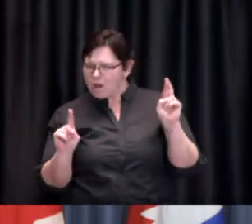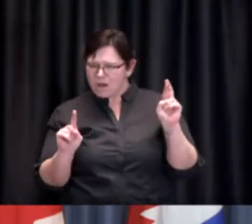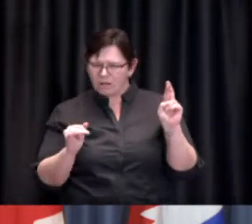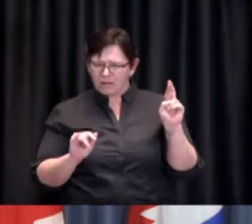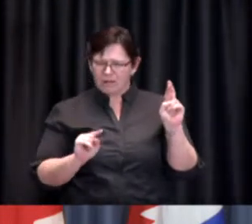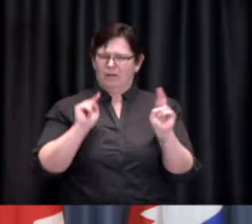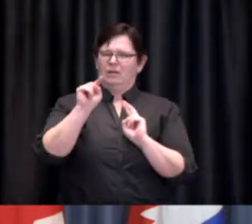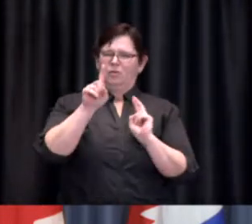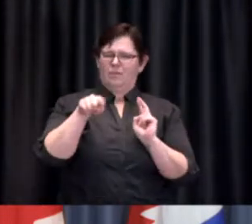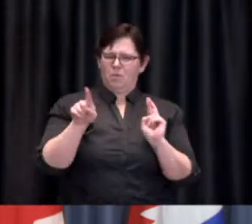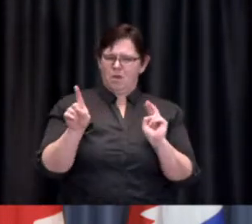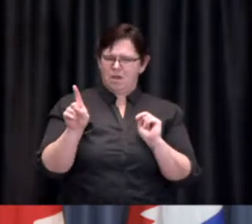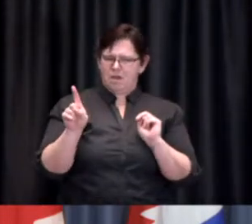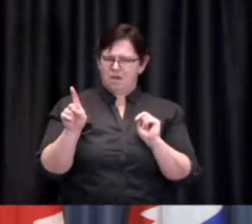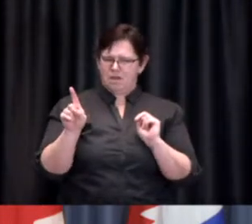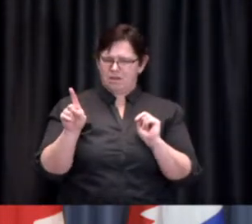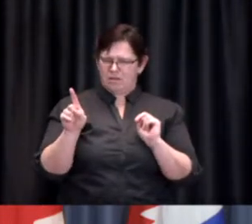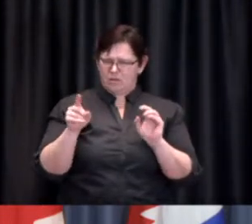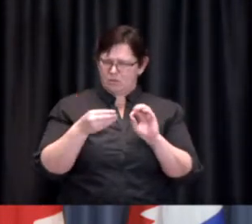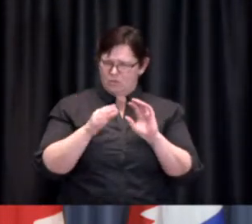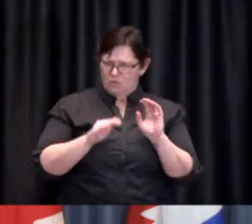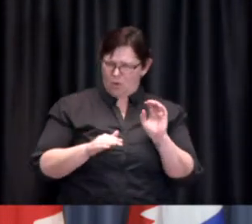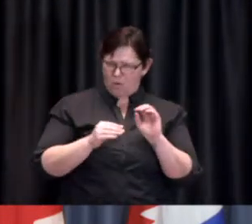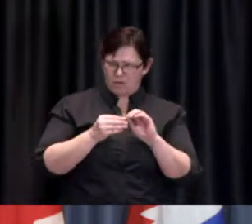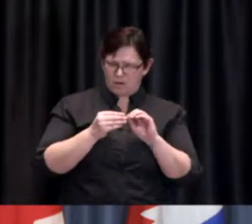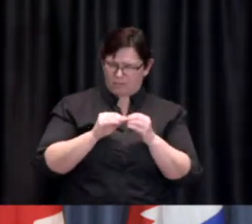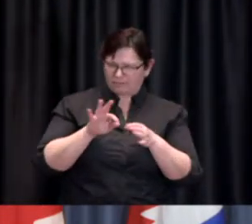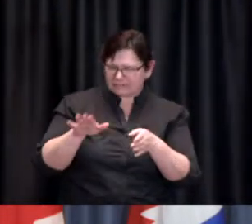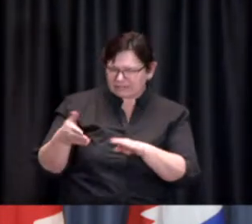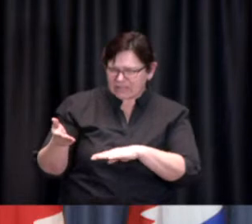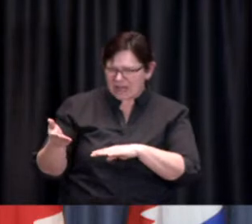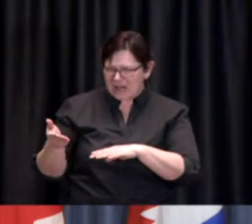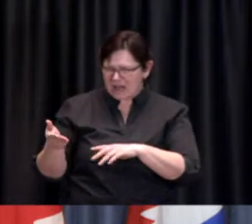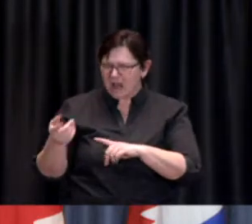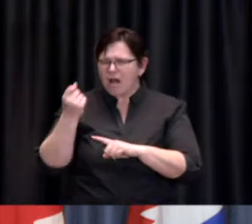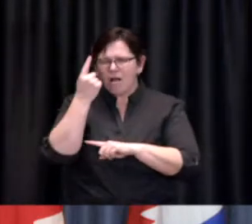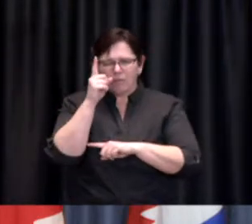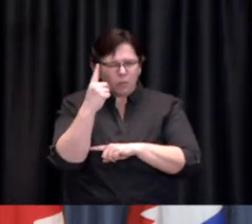low number of deaths understanding any deaths is too many deaths I'm hoping you can parse